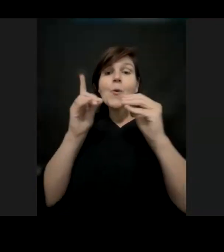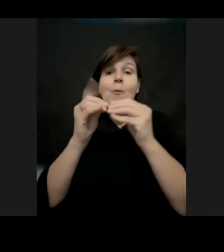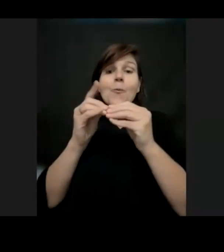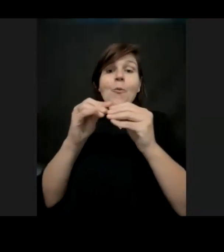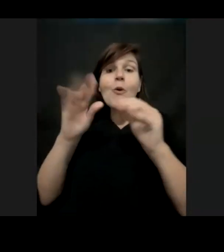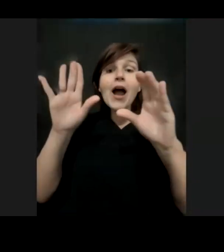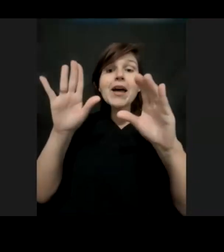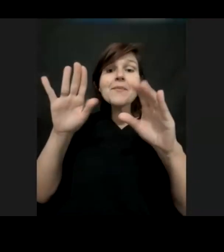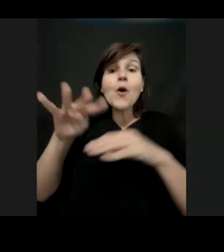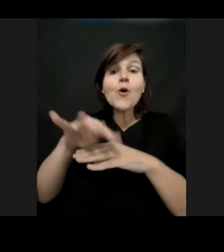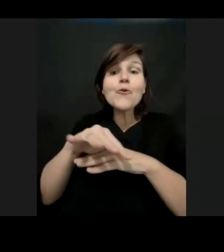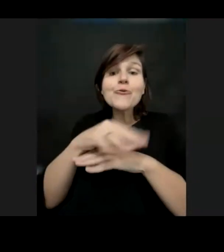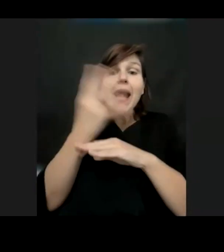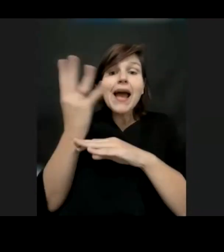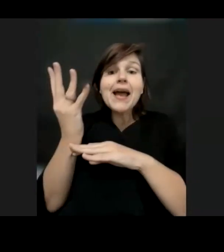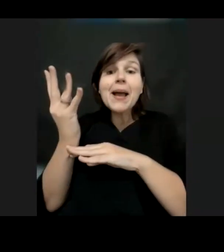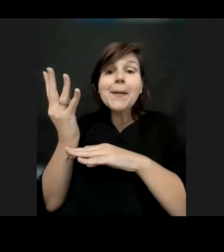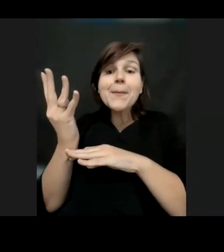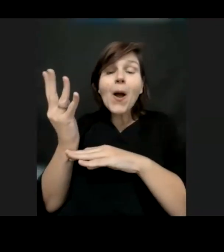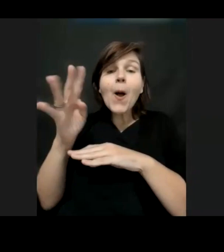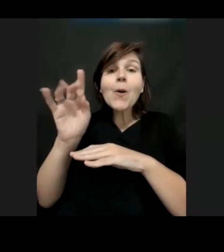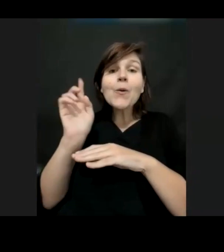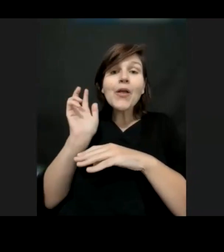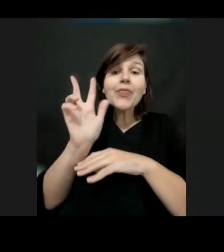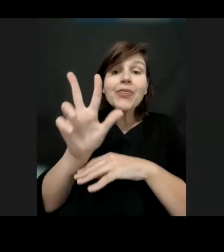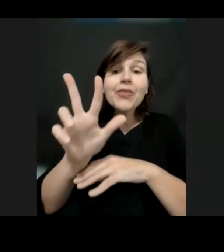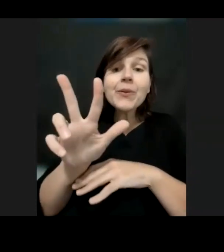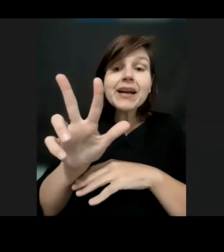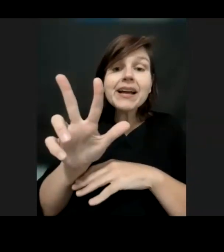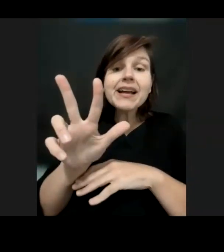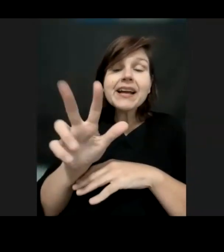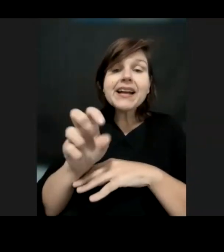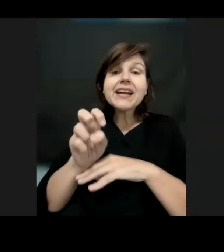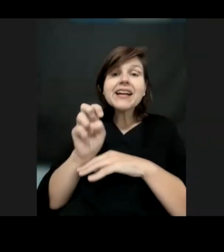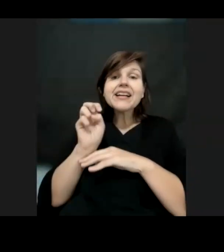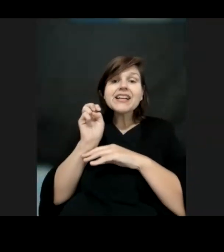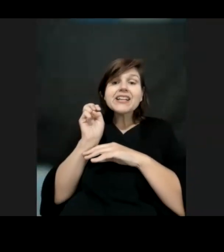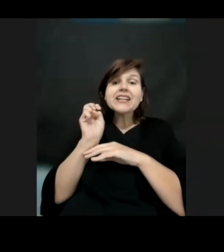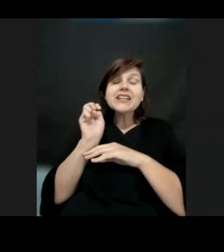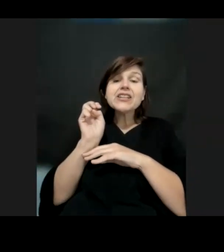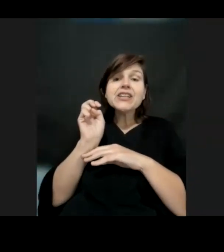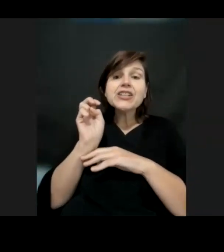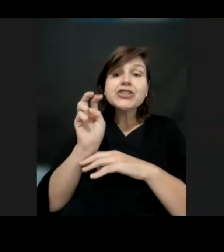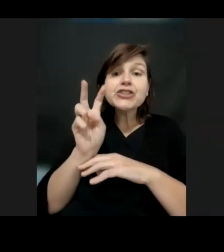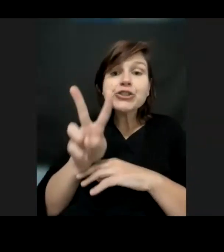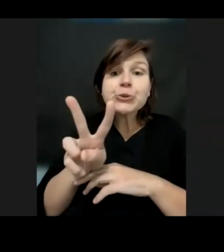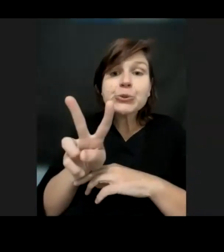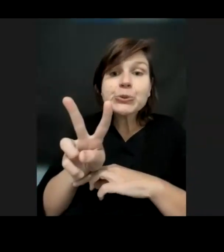Whoop-a-dee-doo of a 3, and a happy incredible whoop-a-dee-doo of a 2,